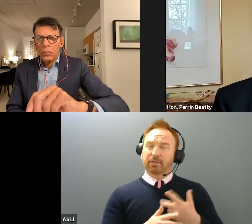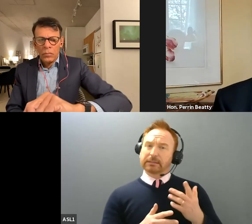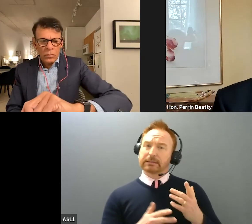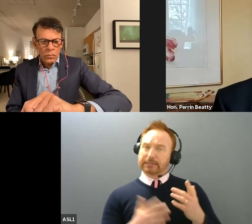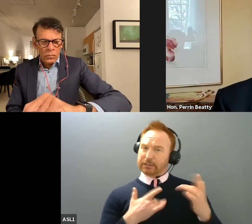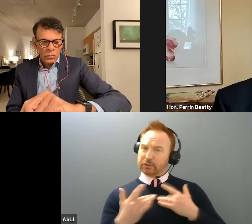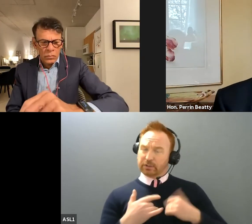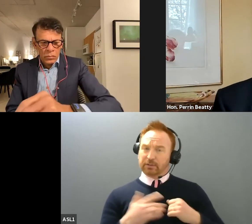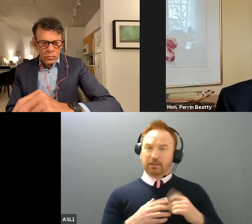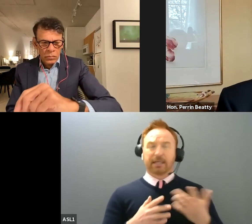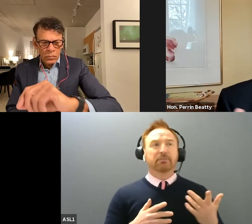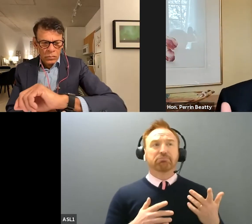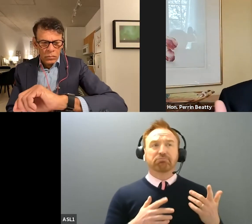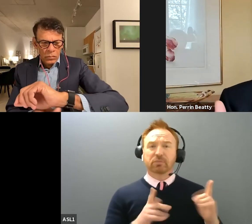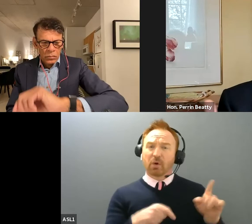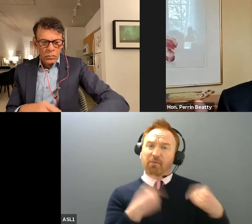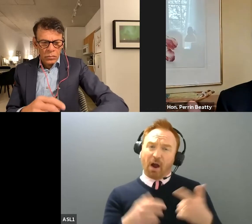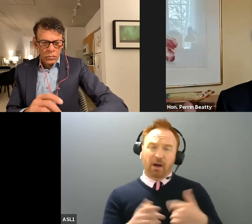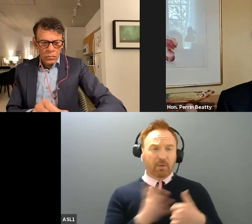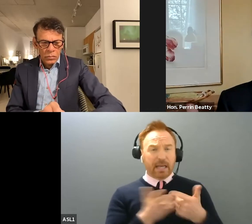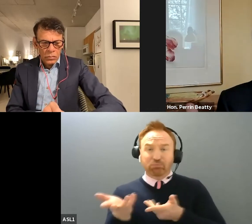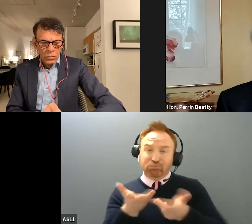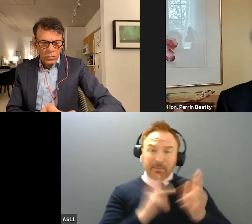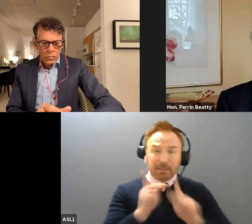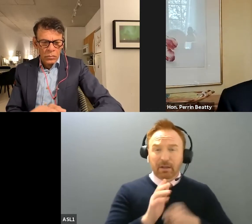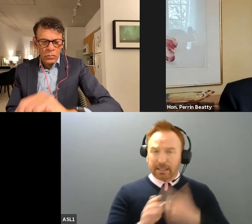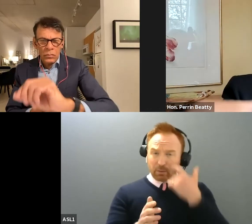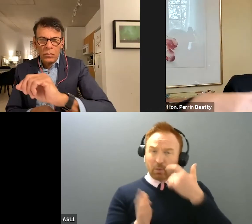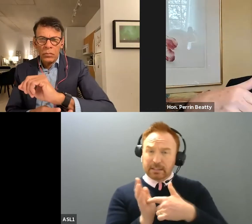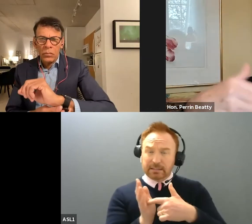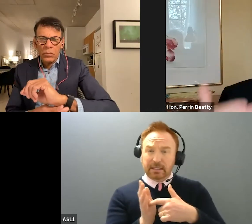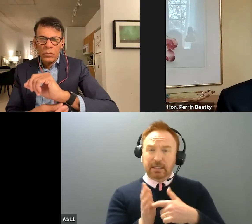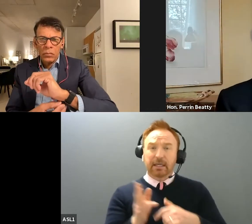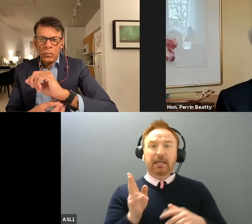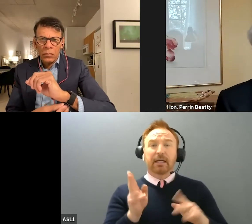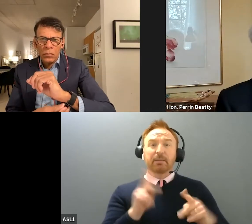I talk to people is that people were hoping as we got into the summer, things started to warm up,